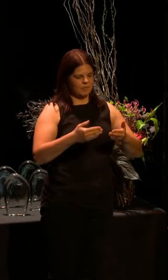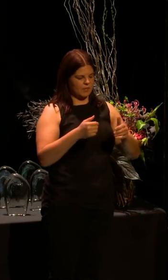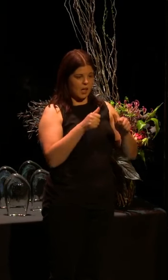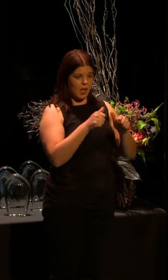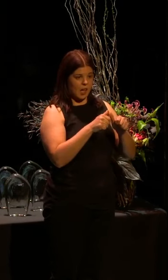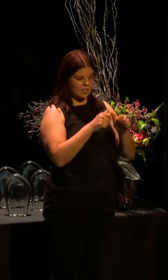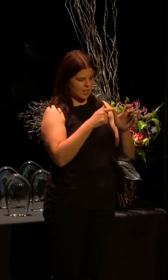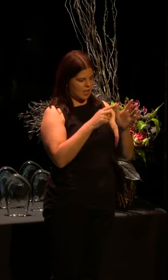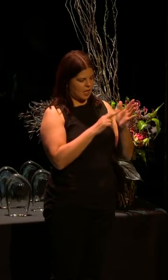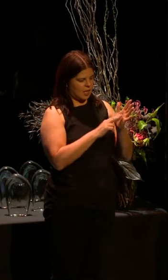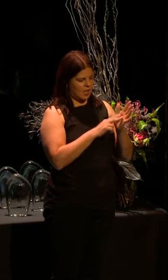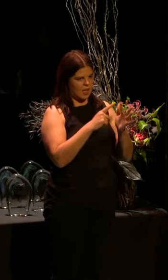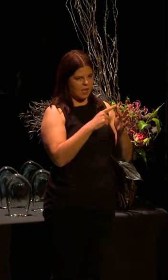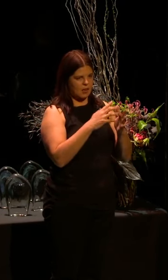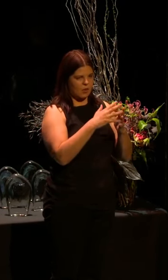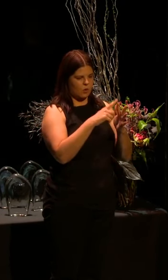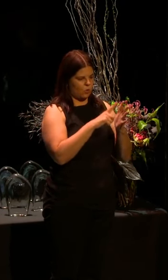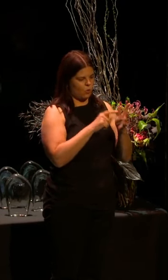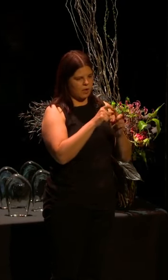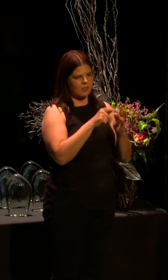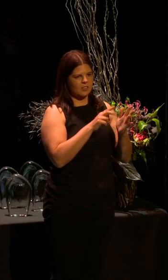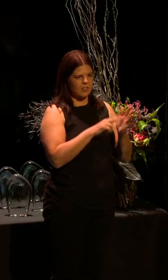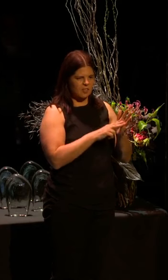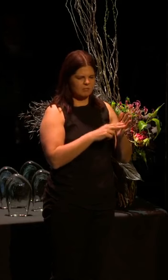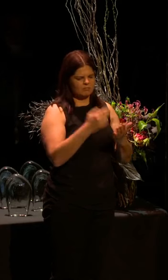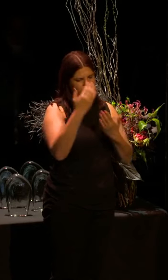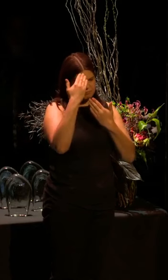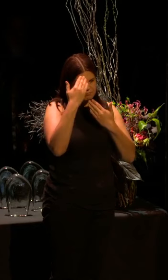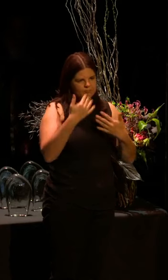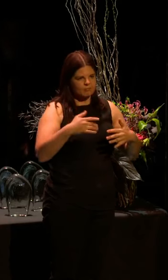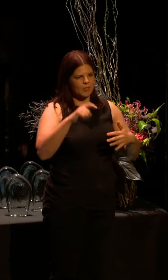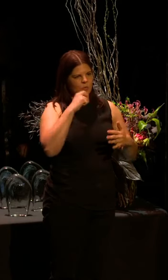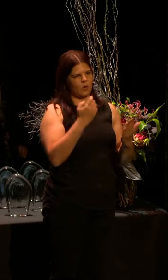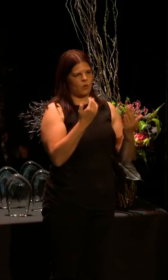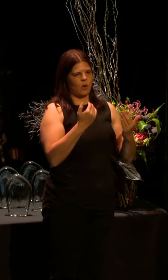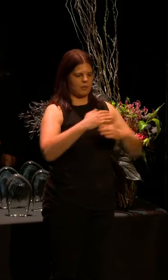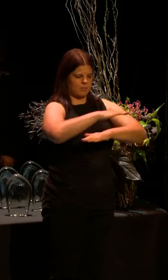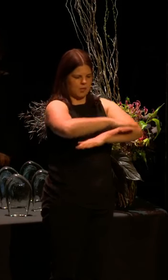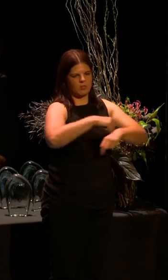We are honoured that she's going to welcome us to country this evening.